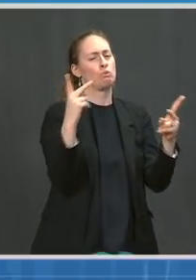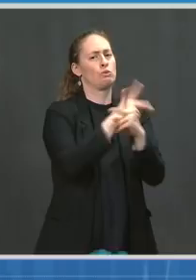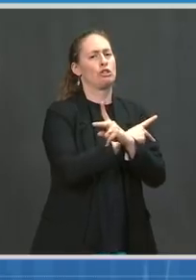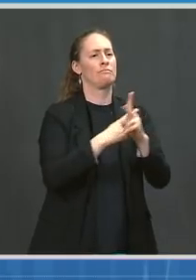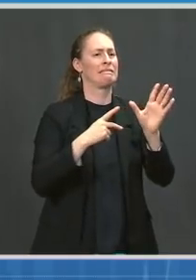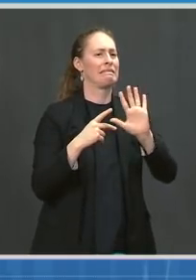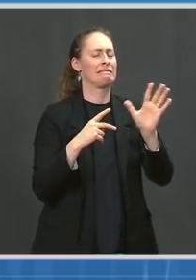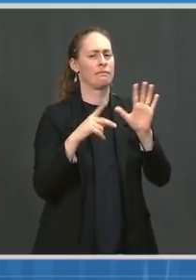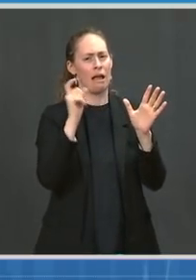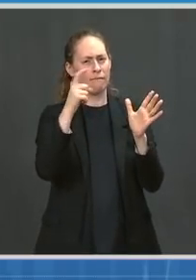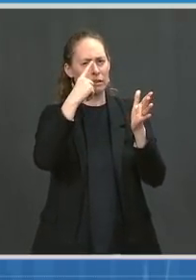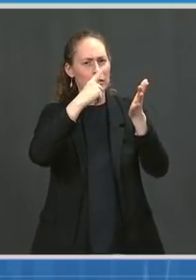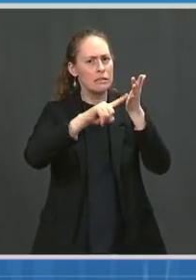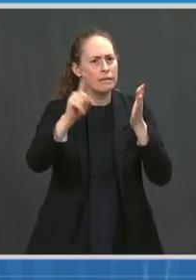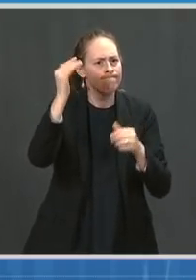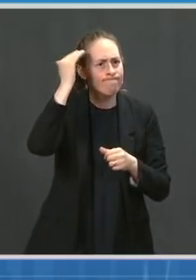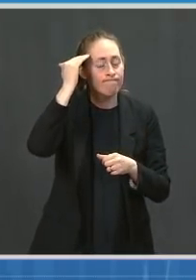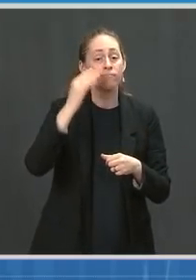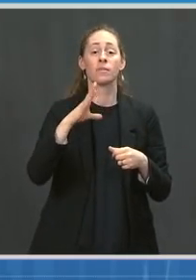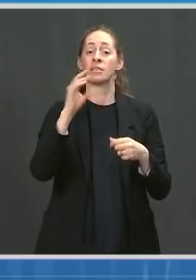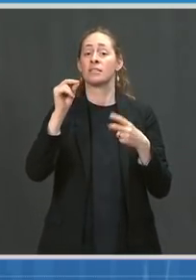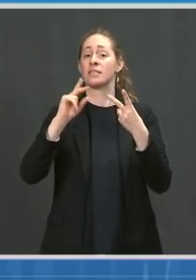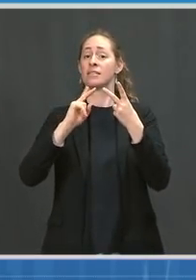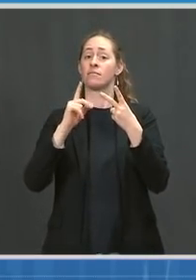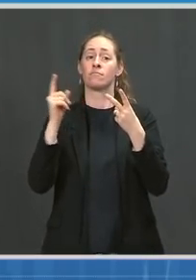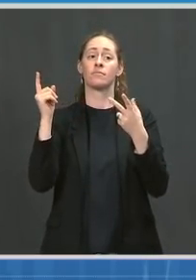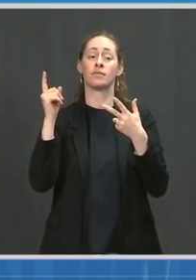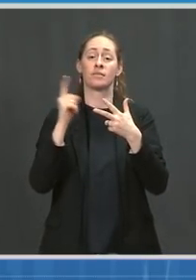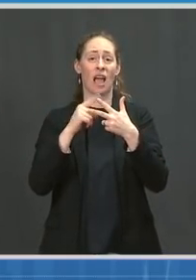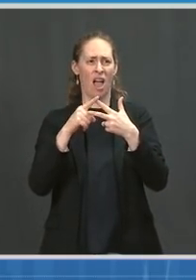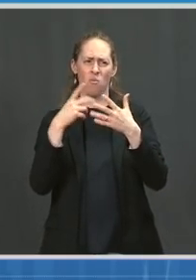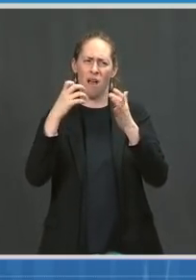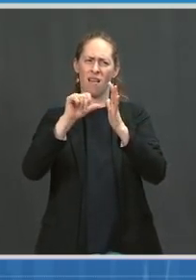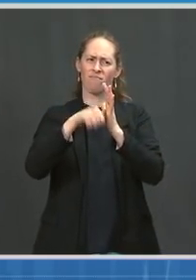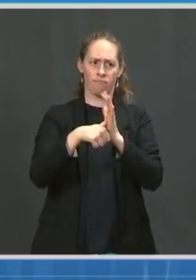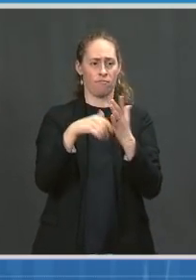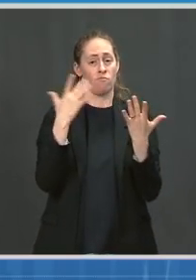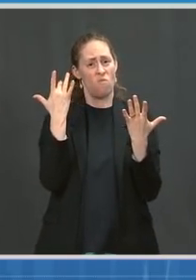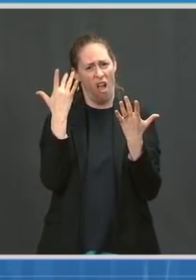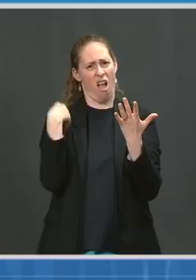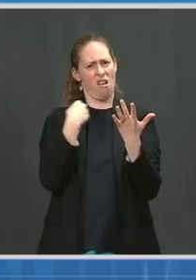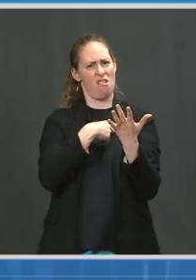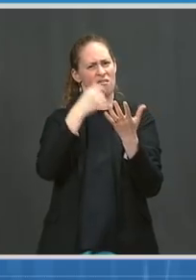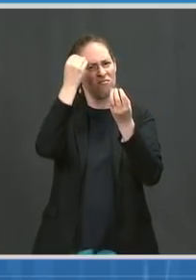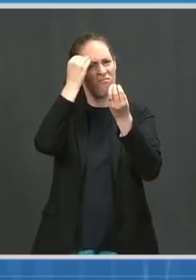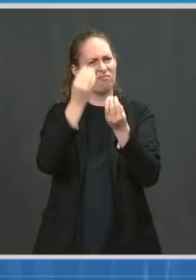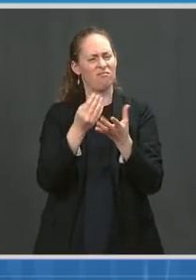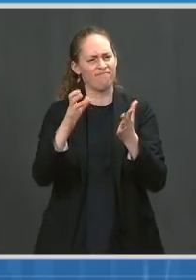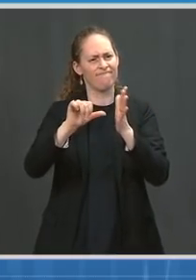Second, there may be additional cases to report. We want people who have received a vaccine